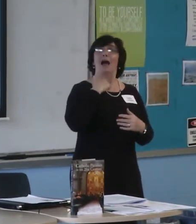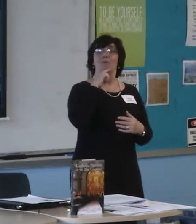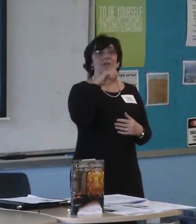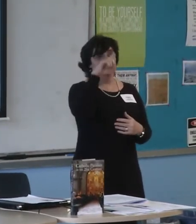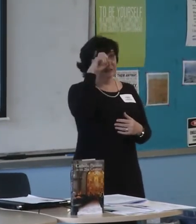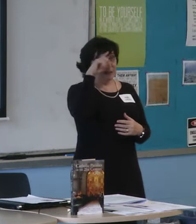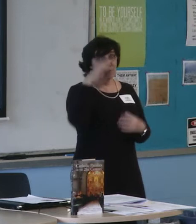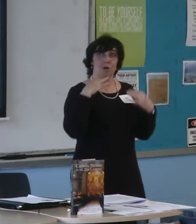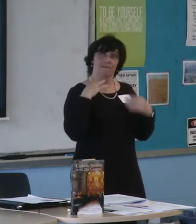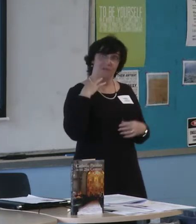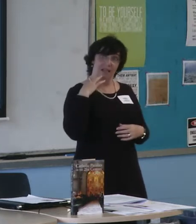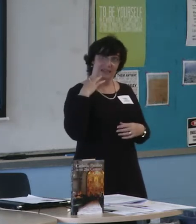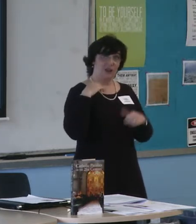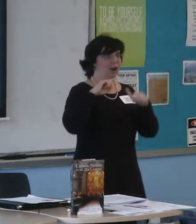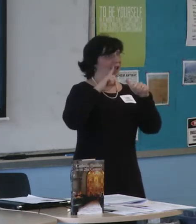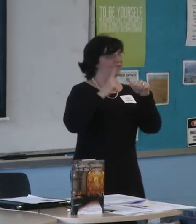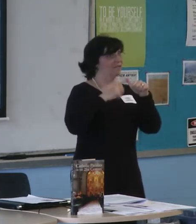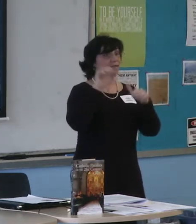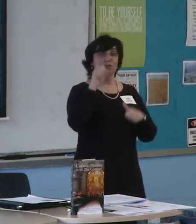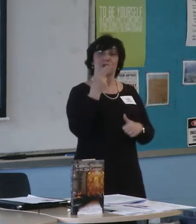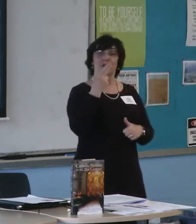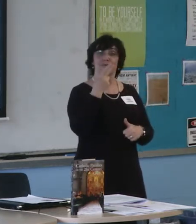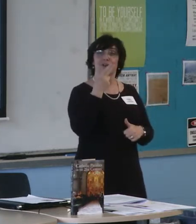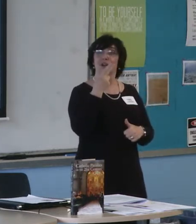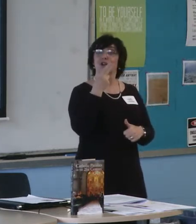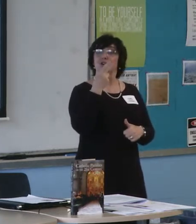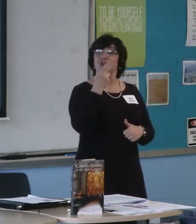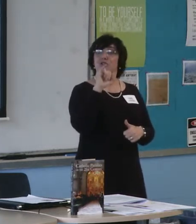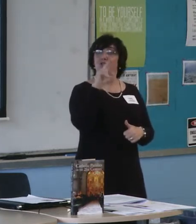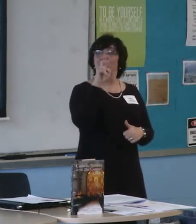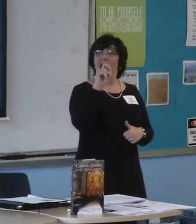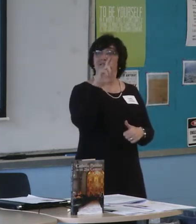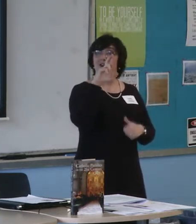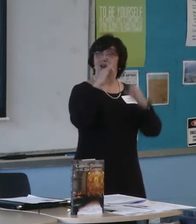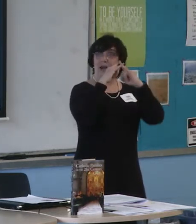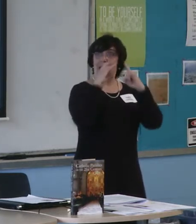in the first Shriver camps that Eunice Kennedy Shriver had at her home in